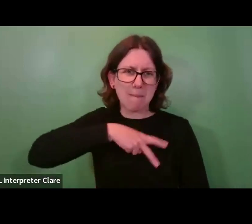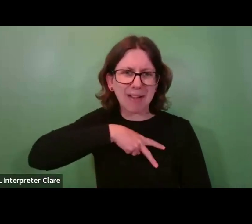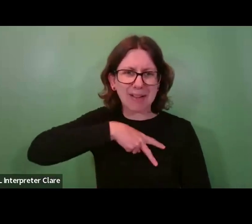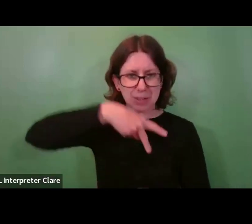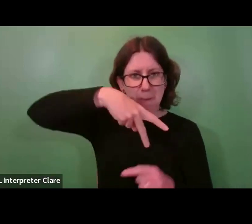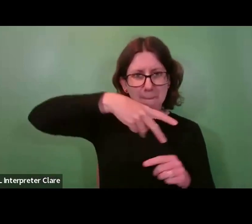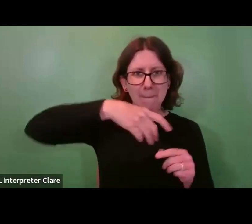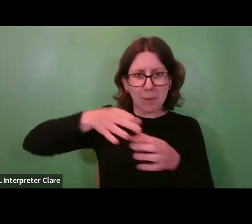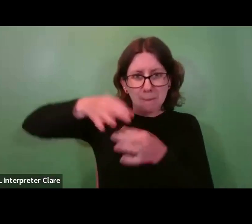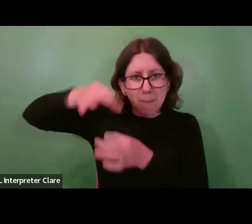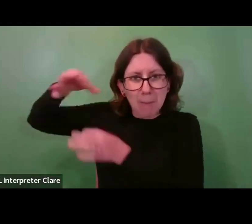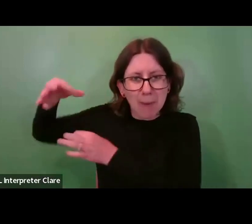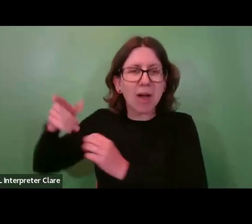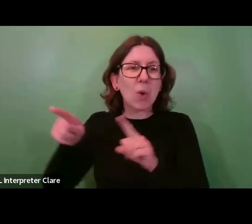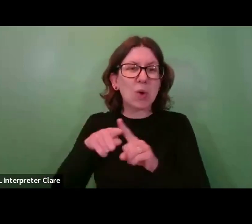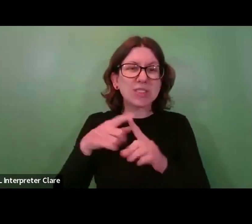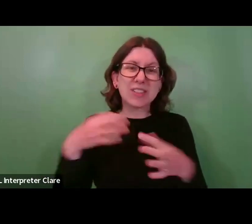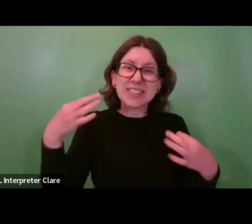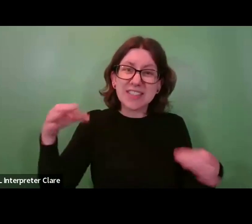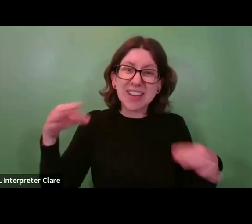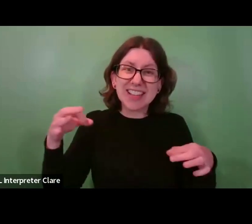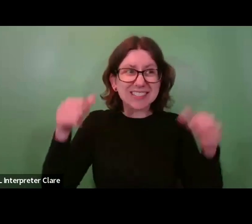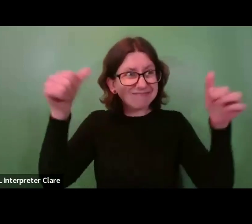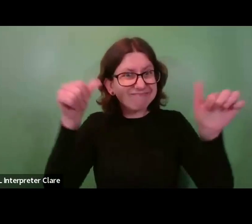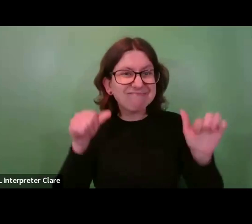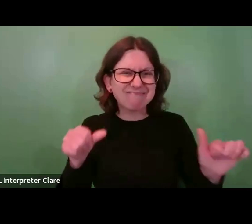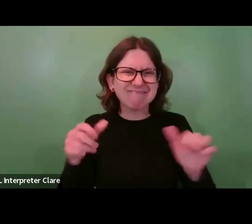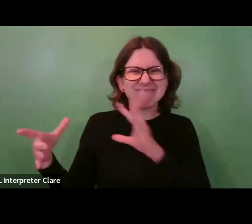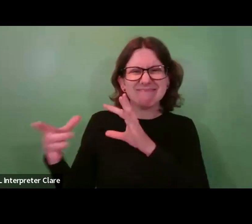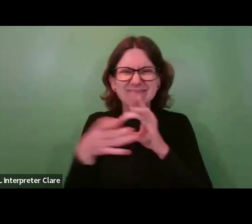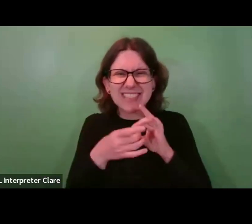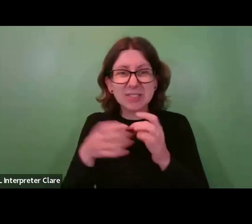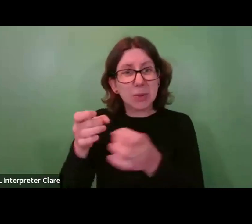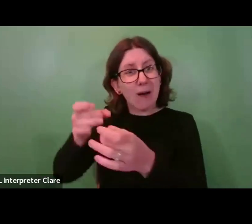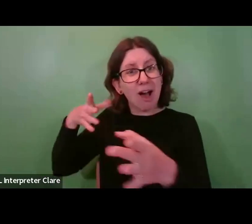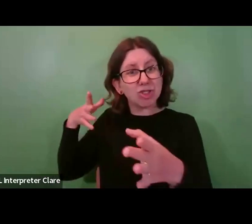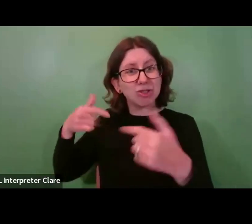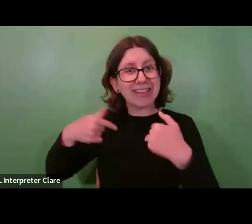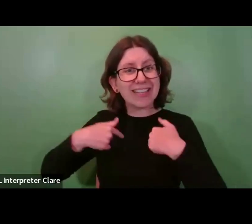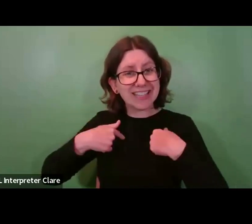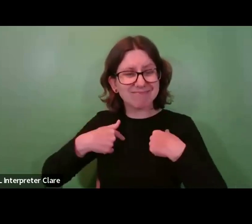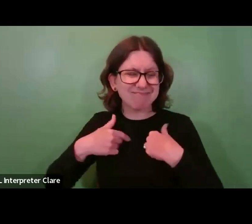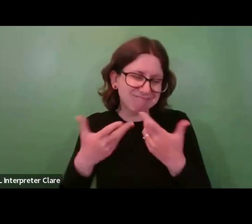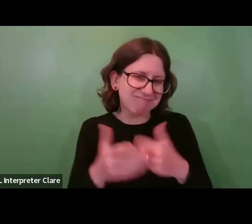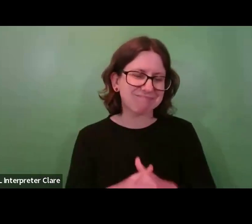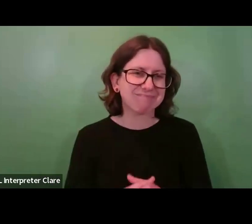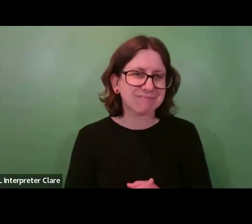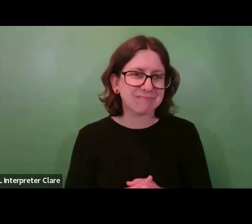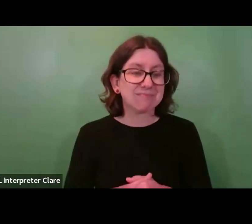certificates various things that are associated with my archery career. So for those people who can see it,